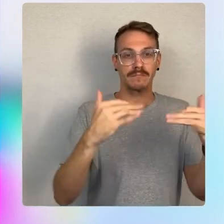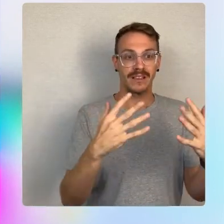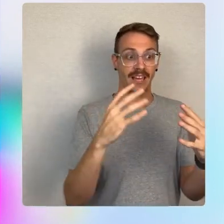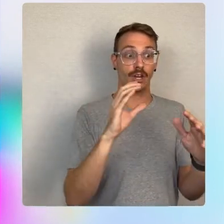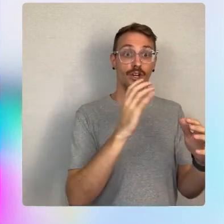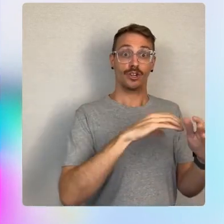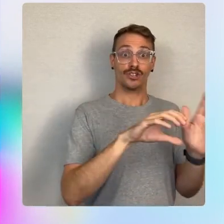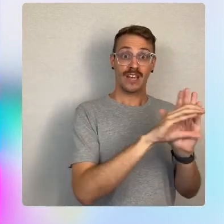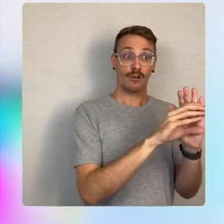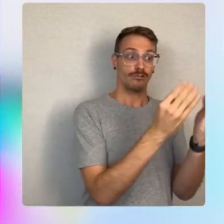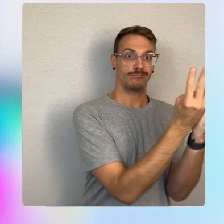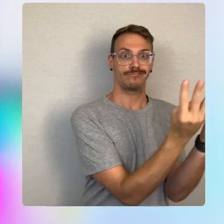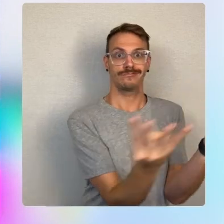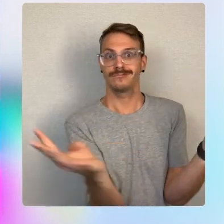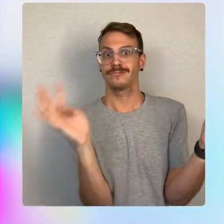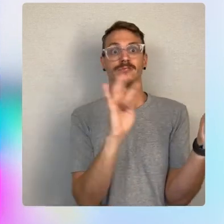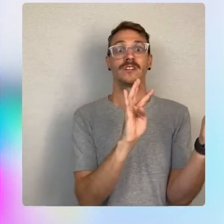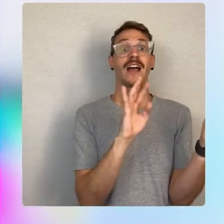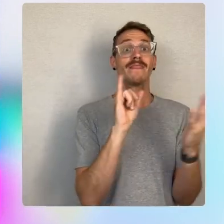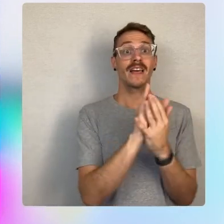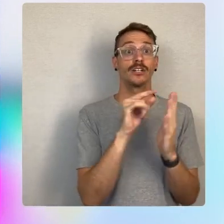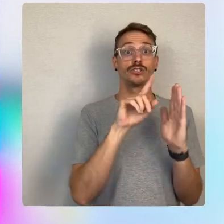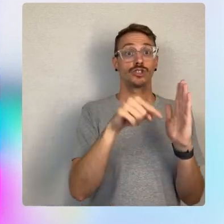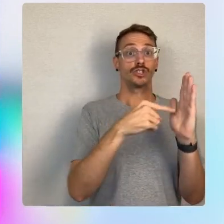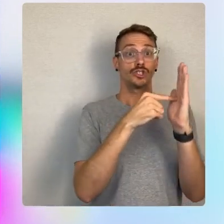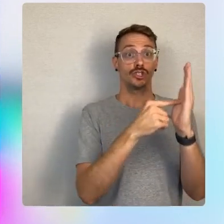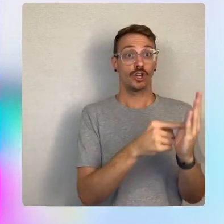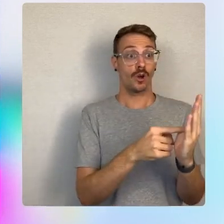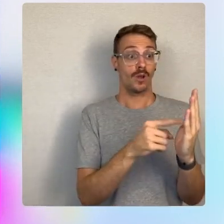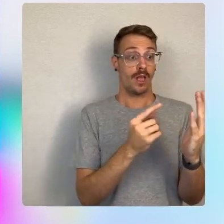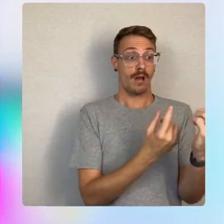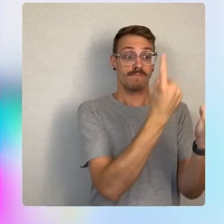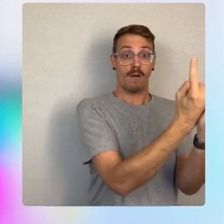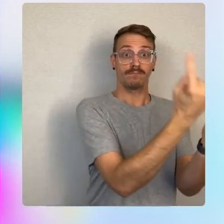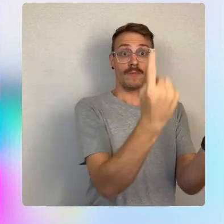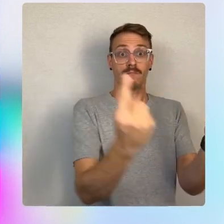that was just, you know, shown directly on top of where you were.